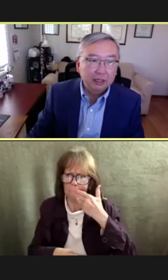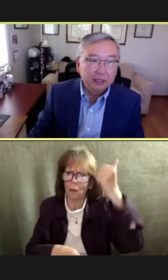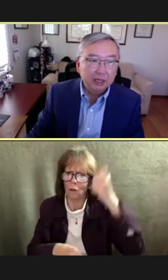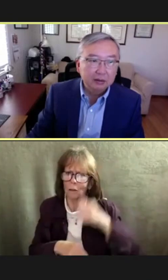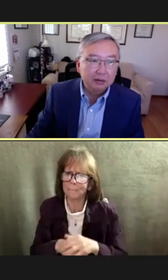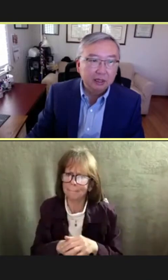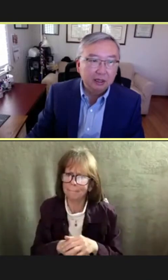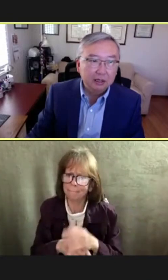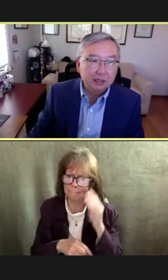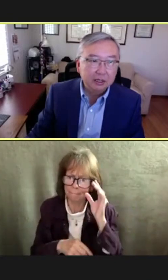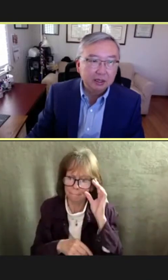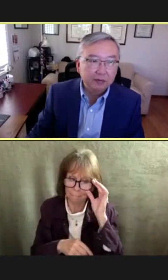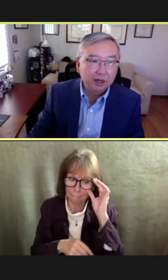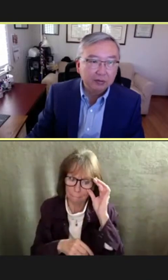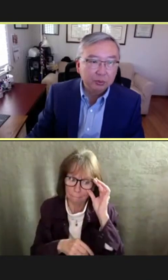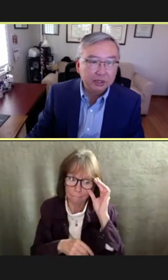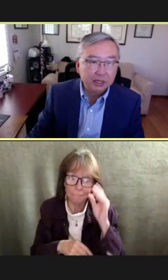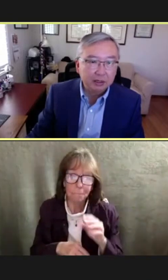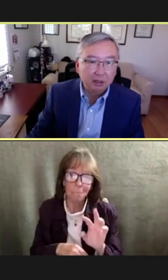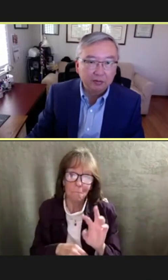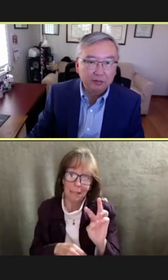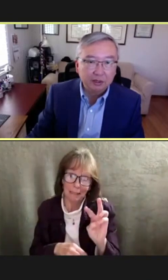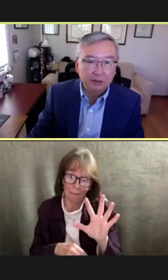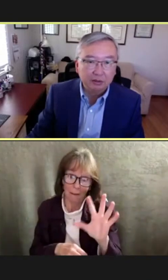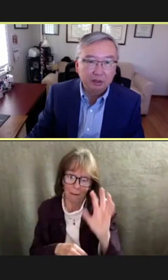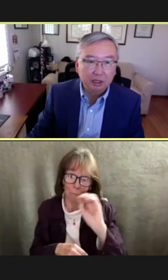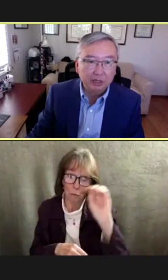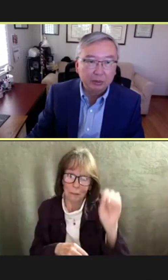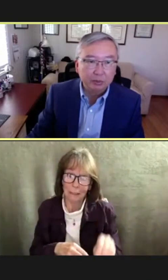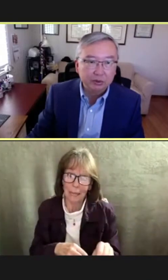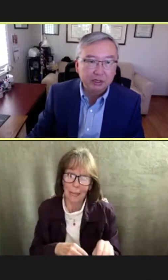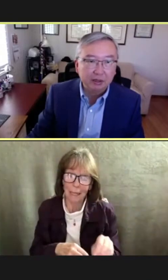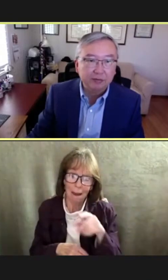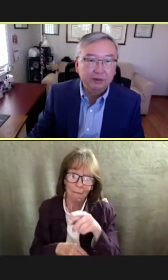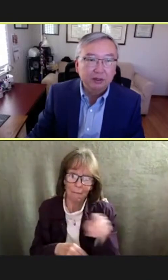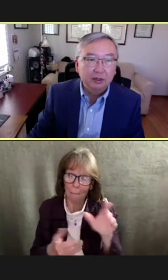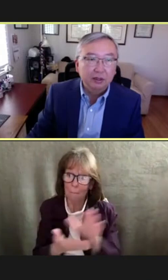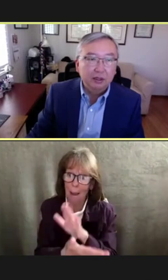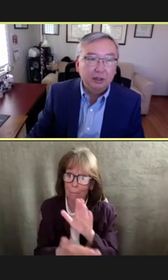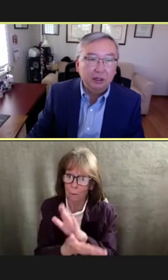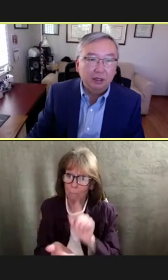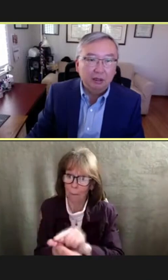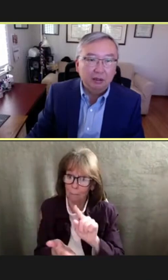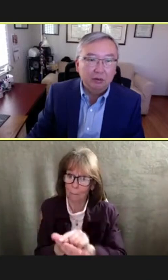And then 65% of the papers have reported some